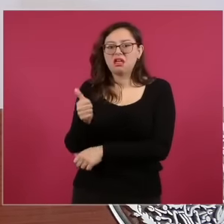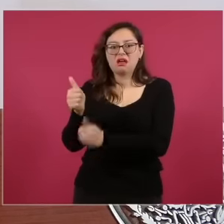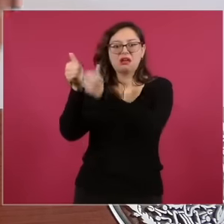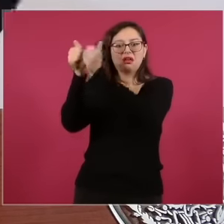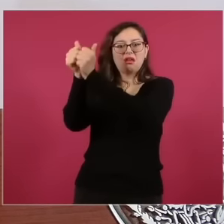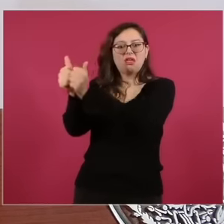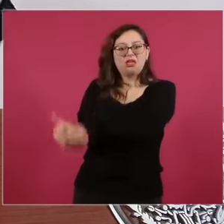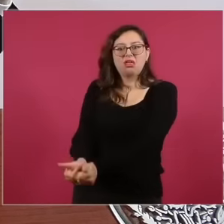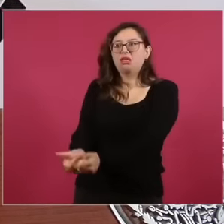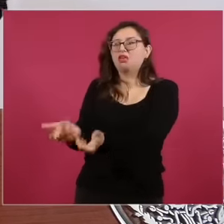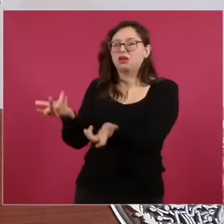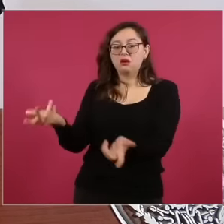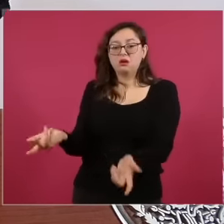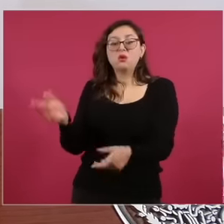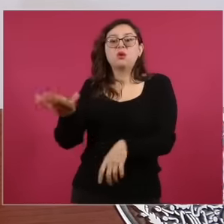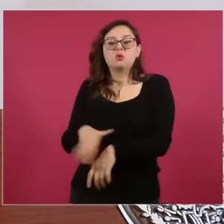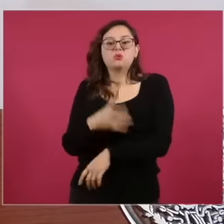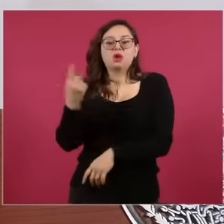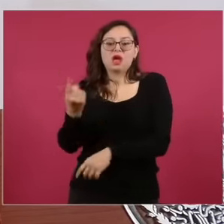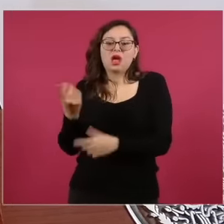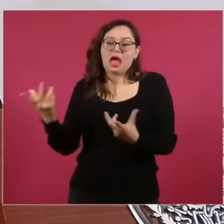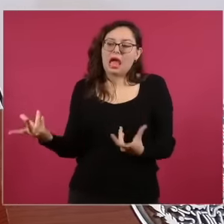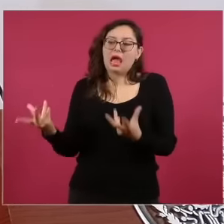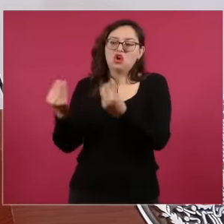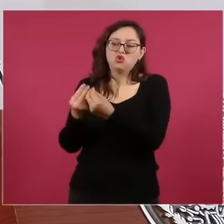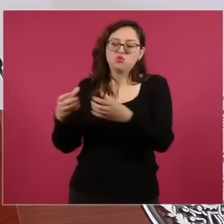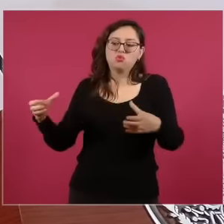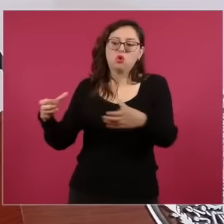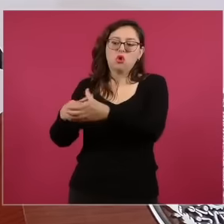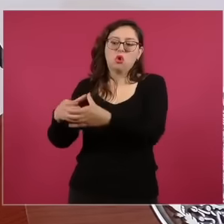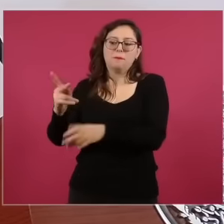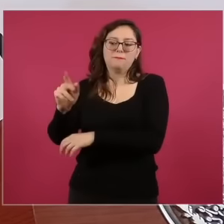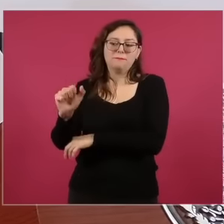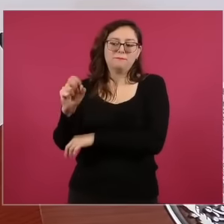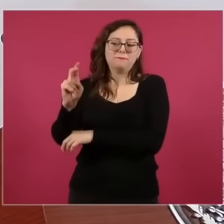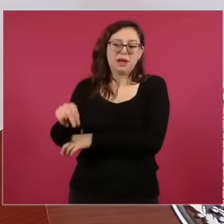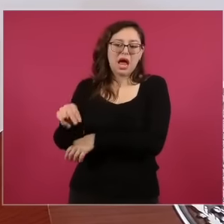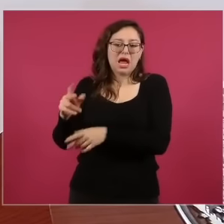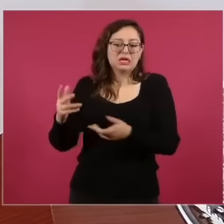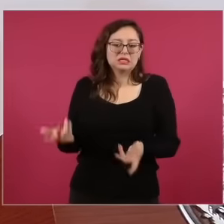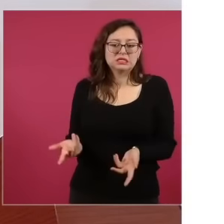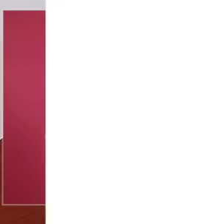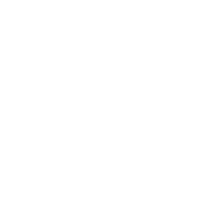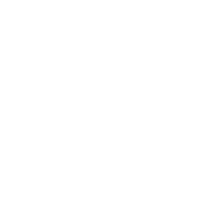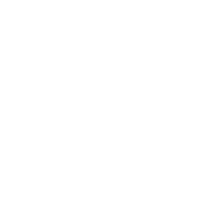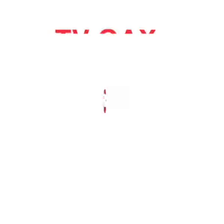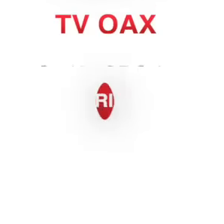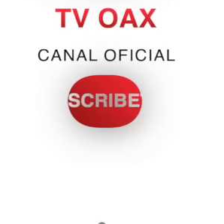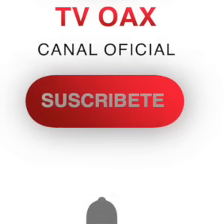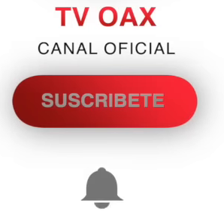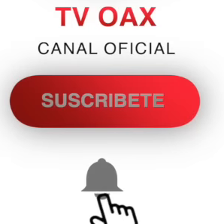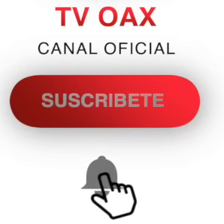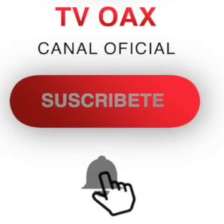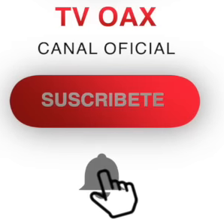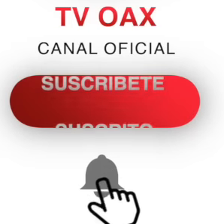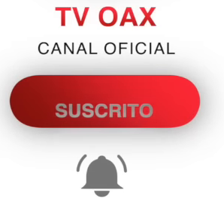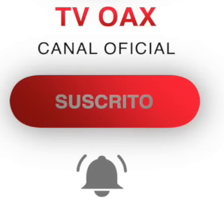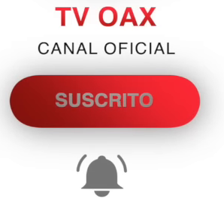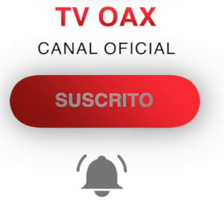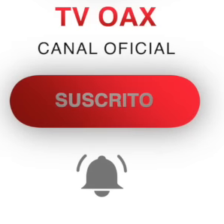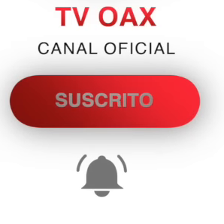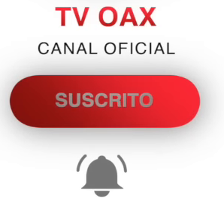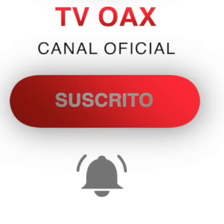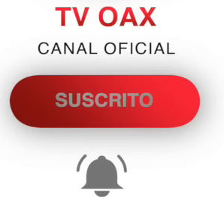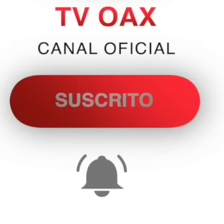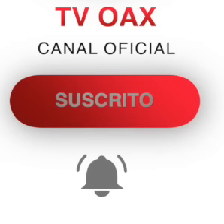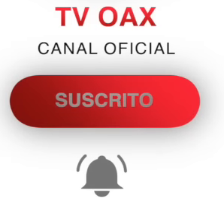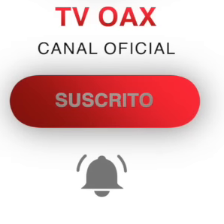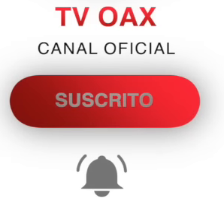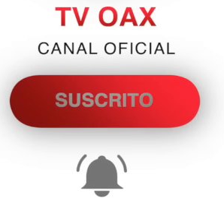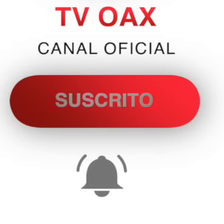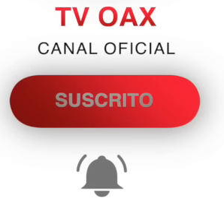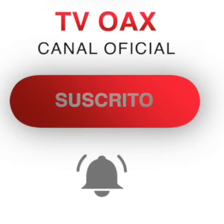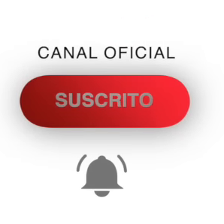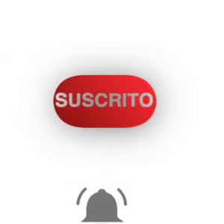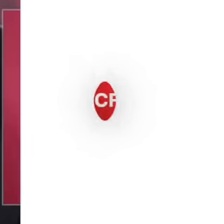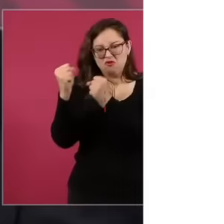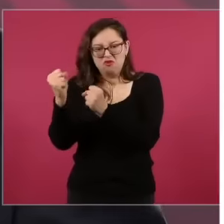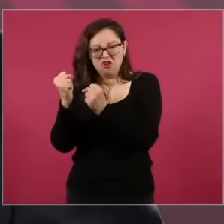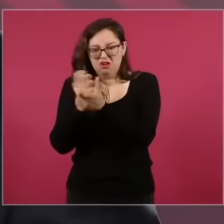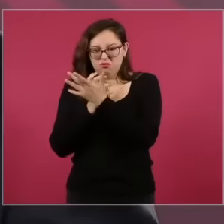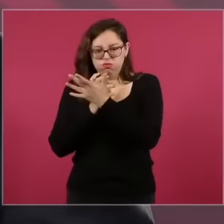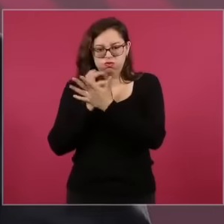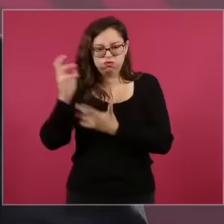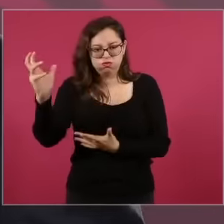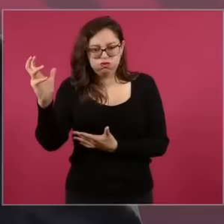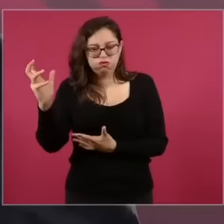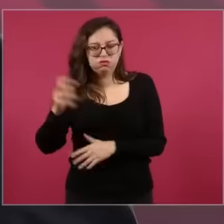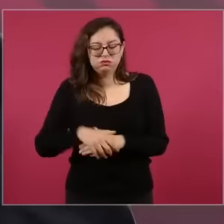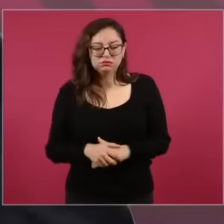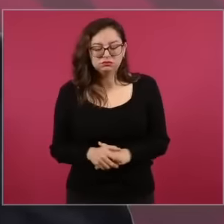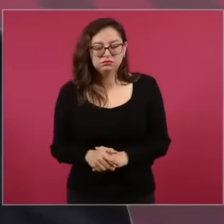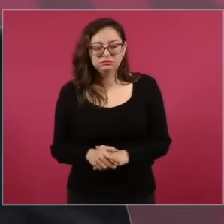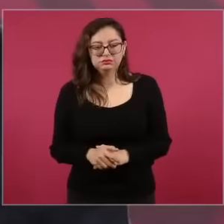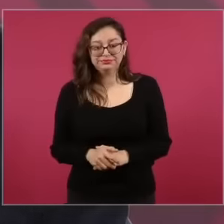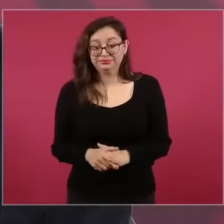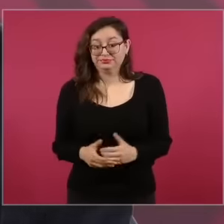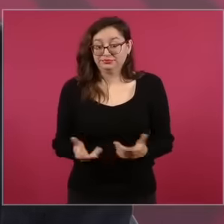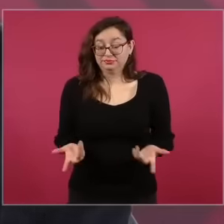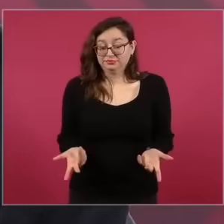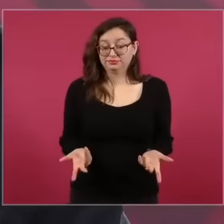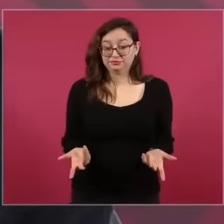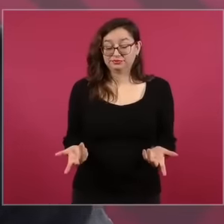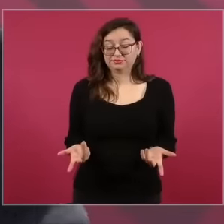because he represents a sect not a group of extreme conservatives So Mr.